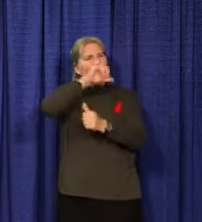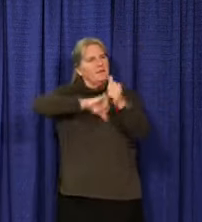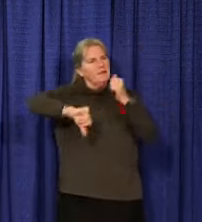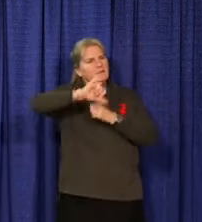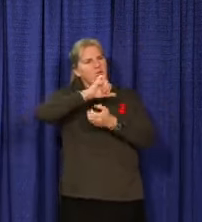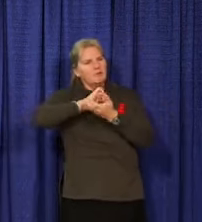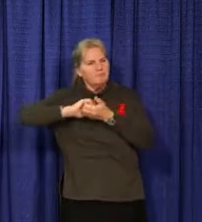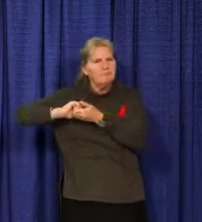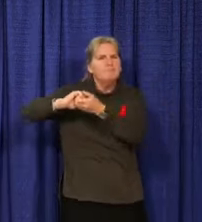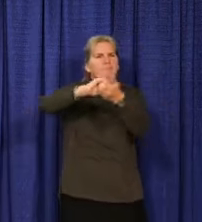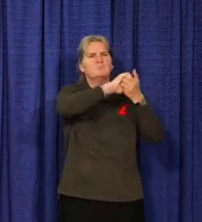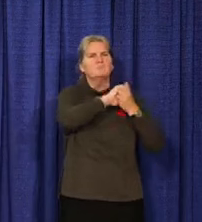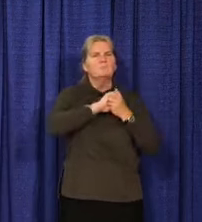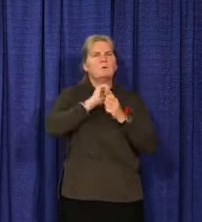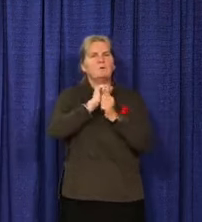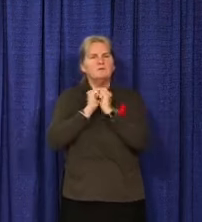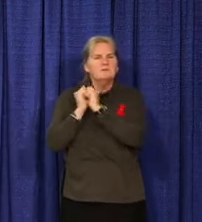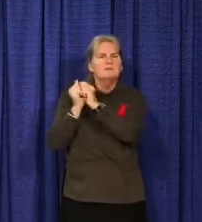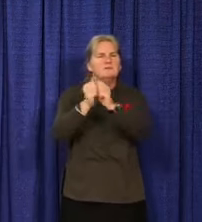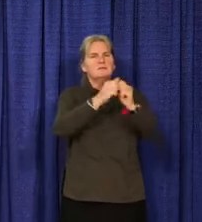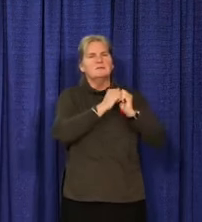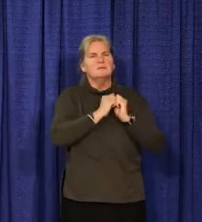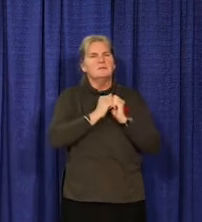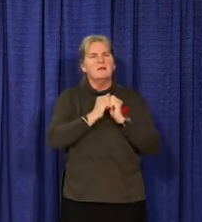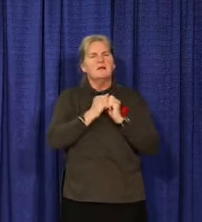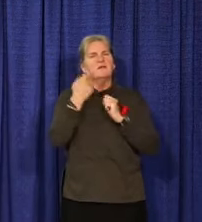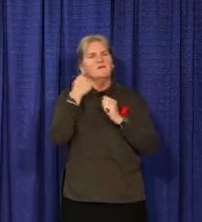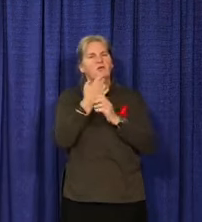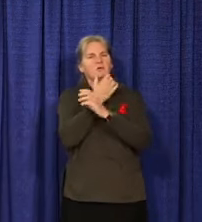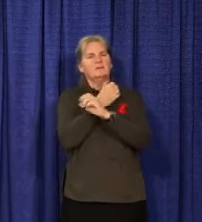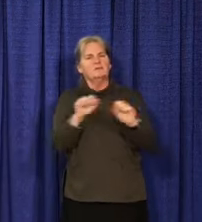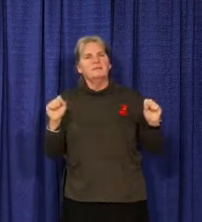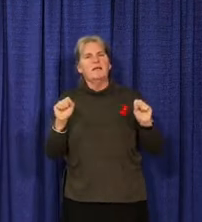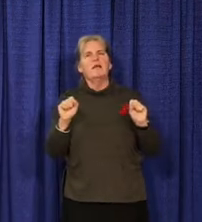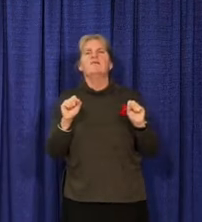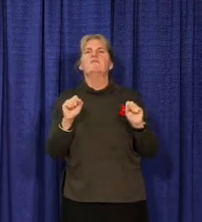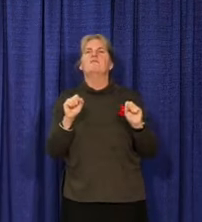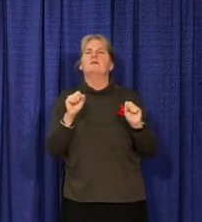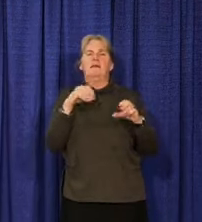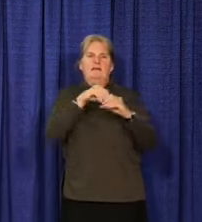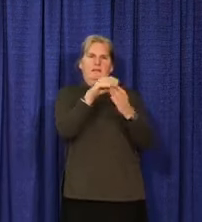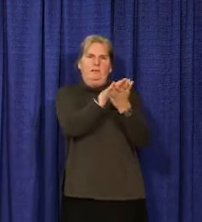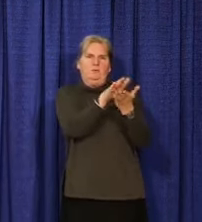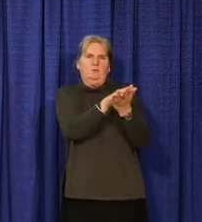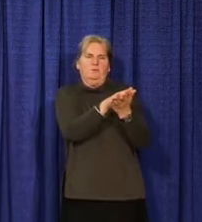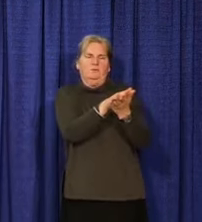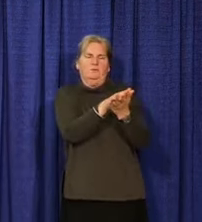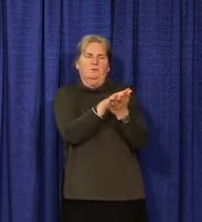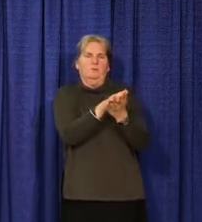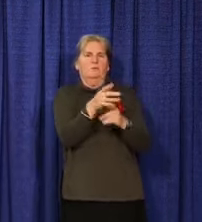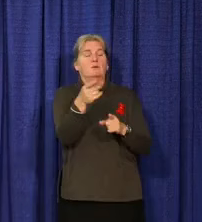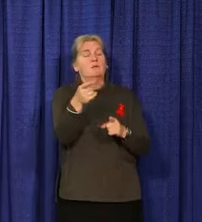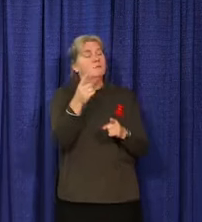in one another and work together to make a safe return to school possible for them because we